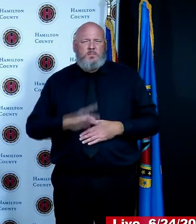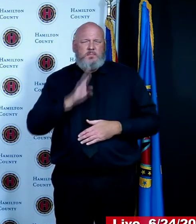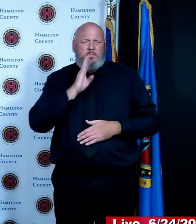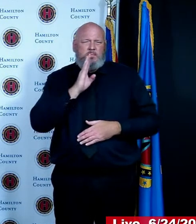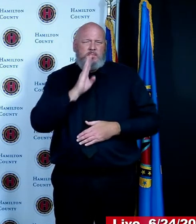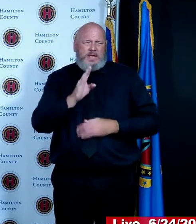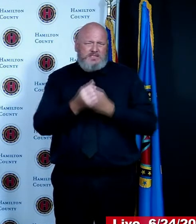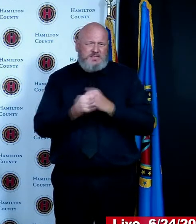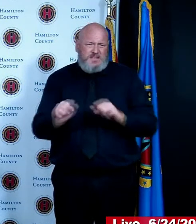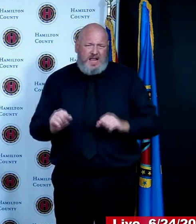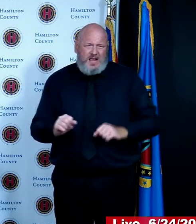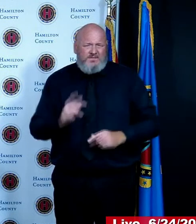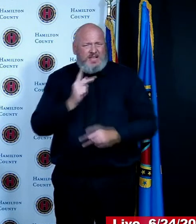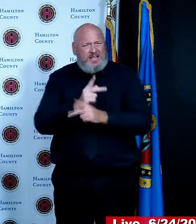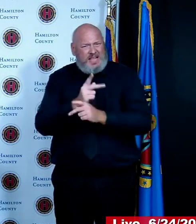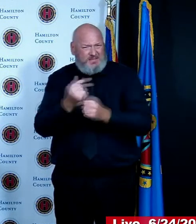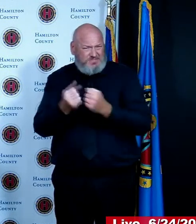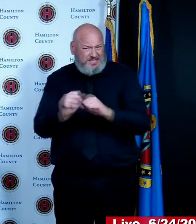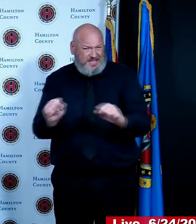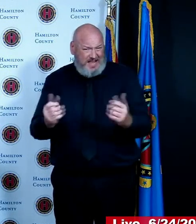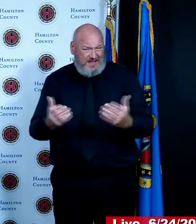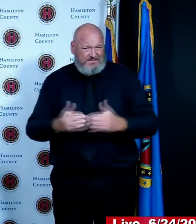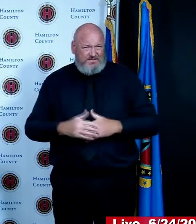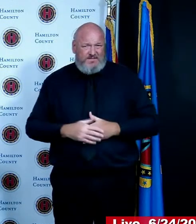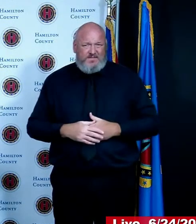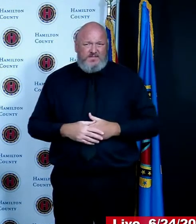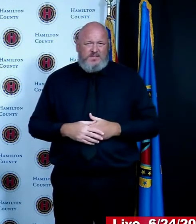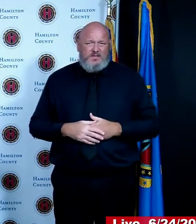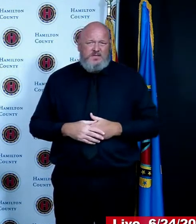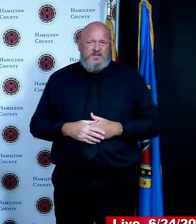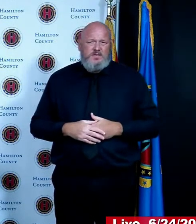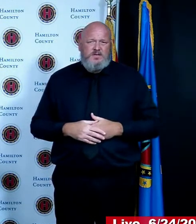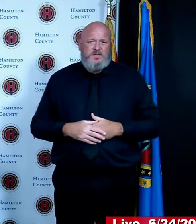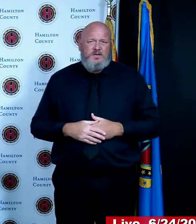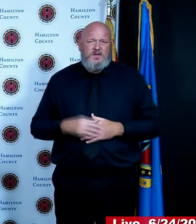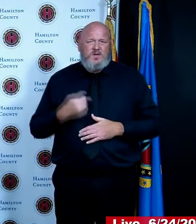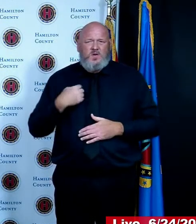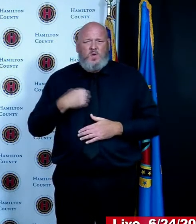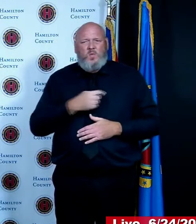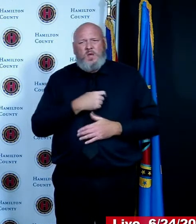don't have to reverse anything that we've done here in the recent past